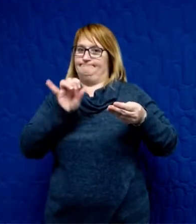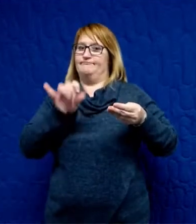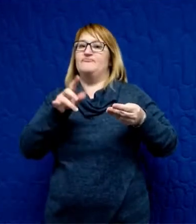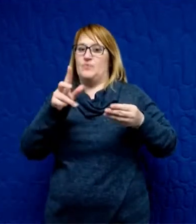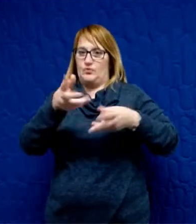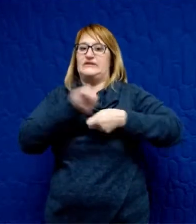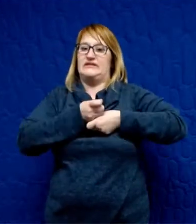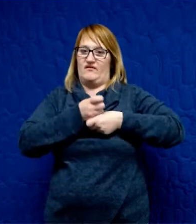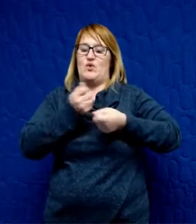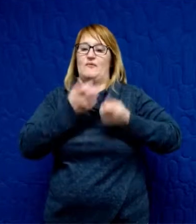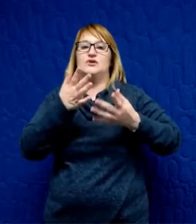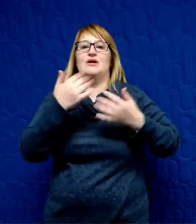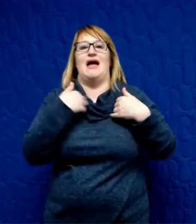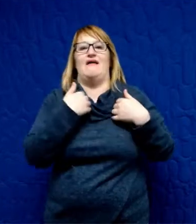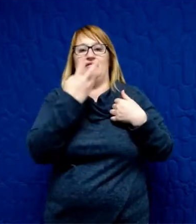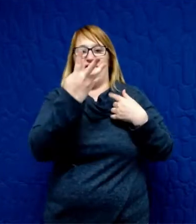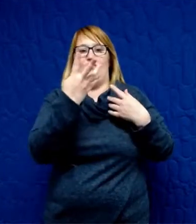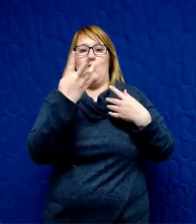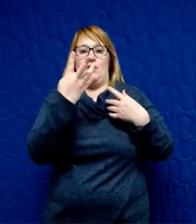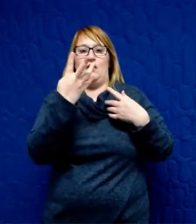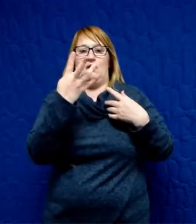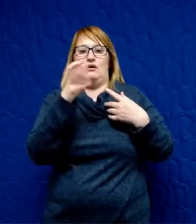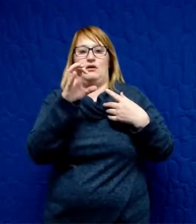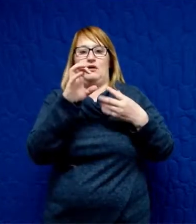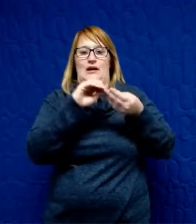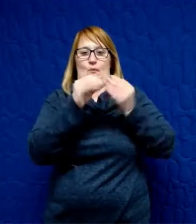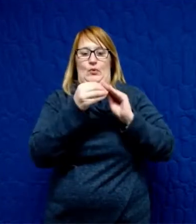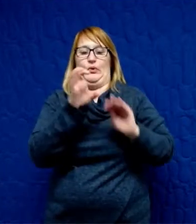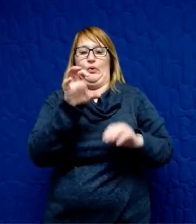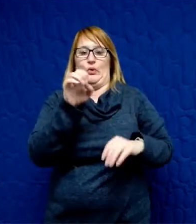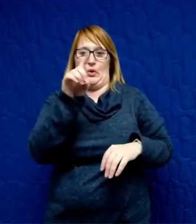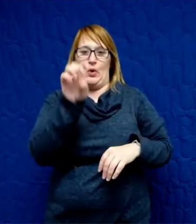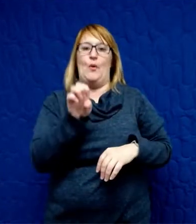proposal ID that means you're officially logged in our system so if you think